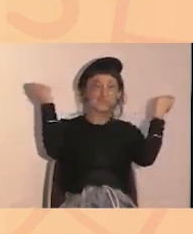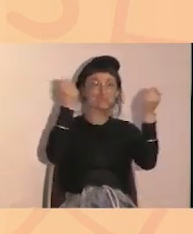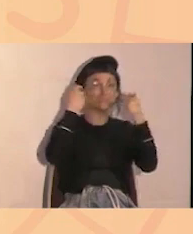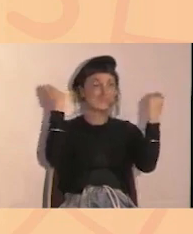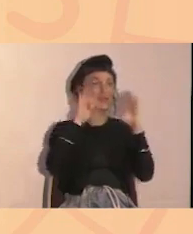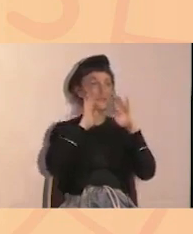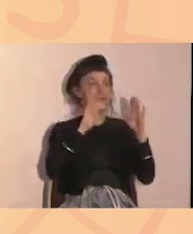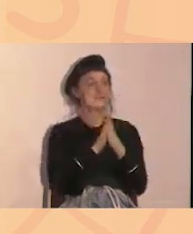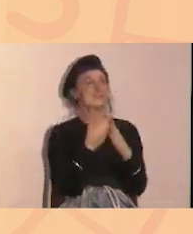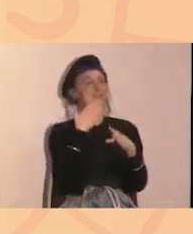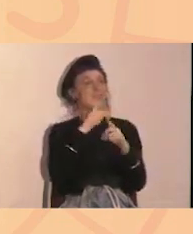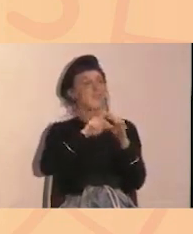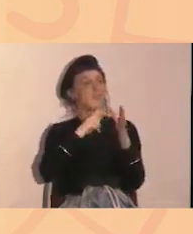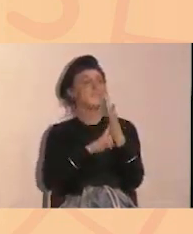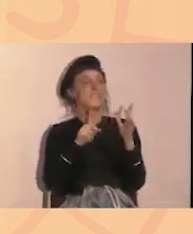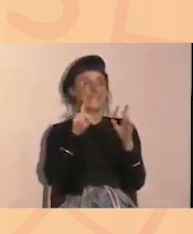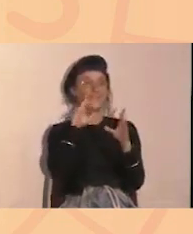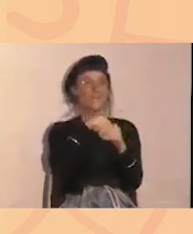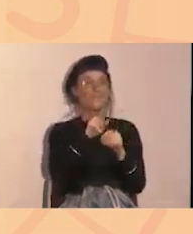Some work by Dean Cross in that exhibition as well.